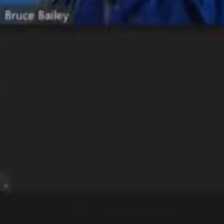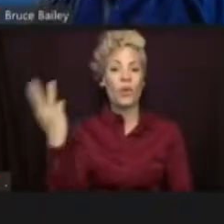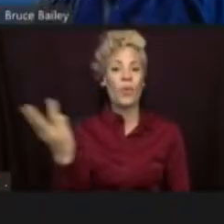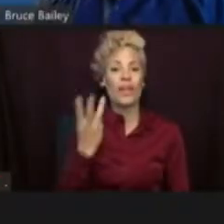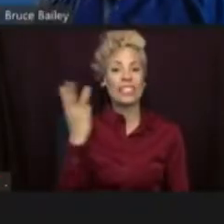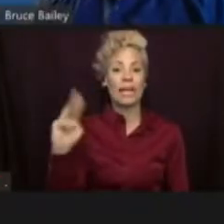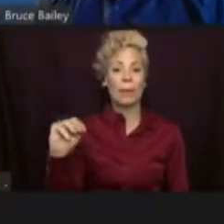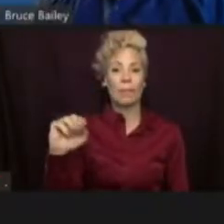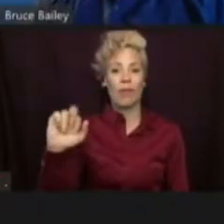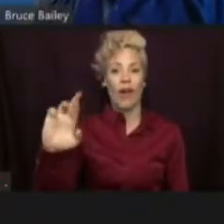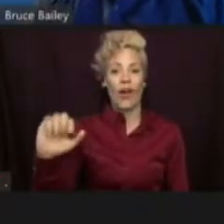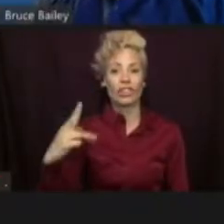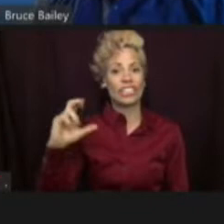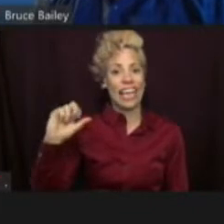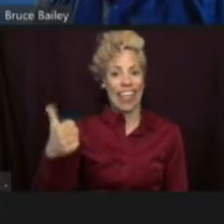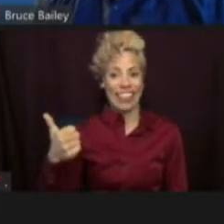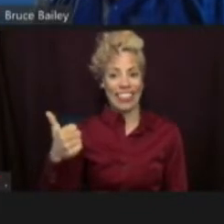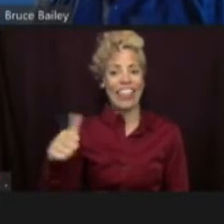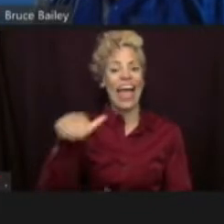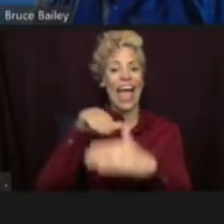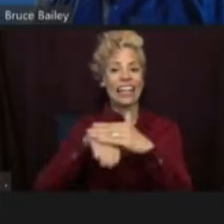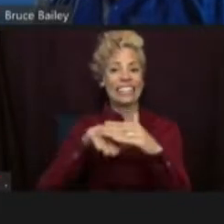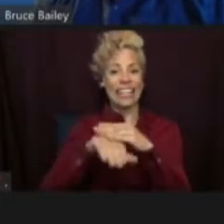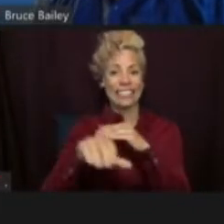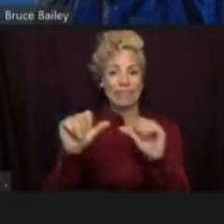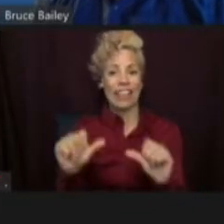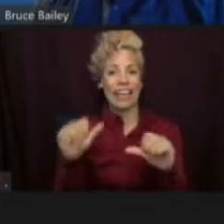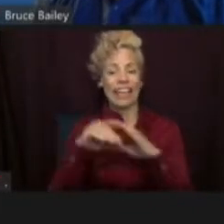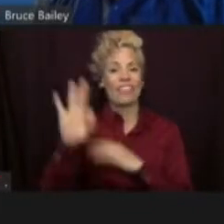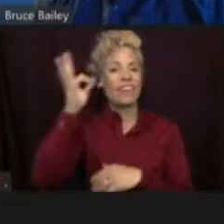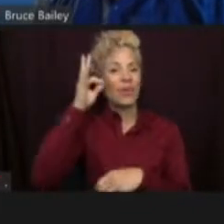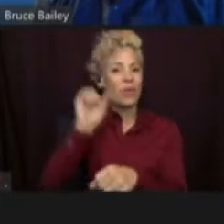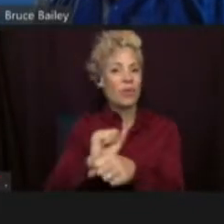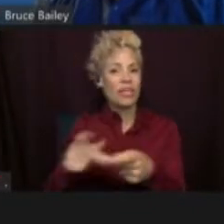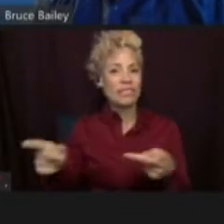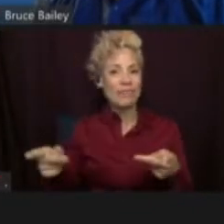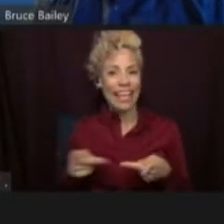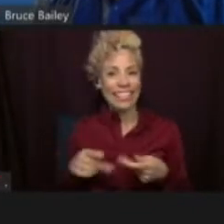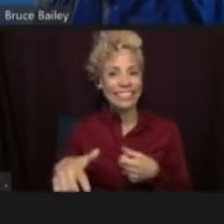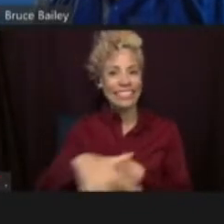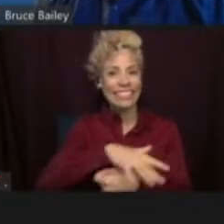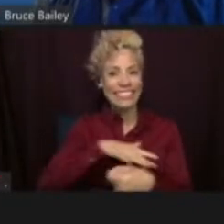"Accessibility in the Federal Workspace." My name is Tim Cregan,